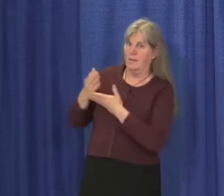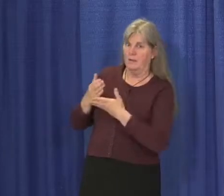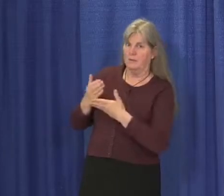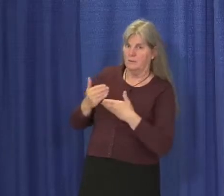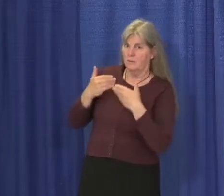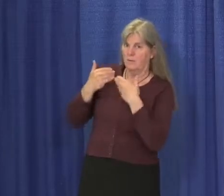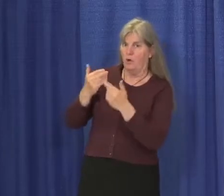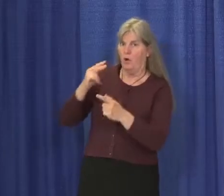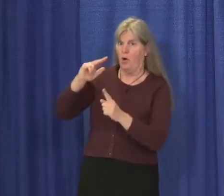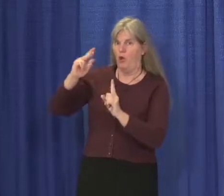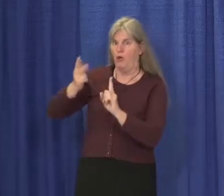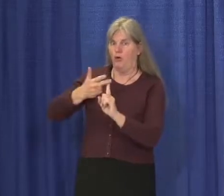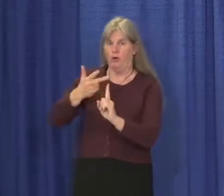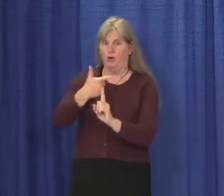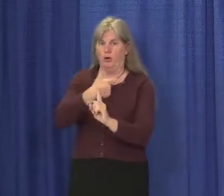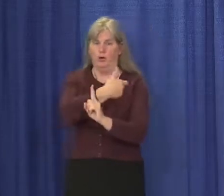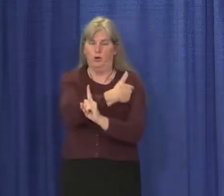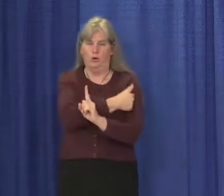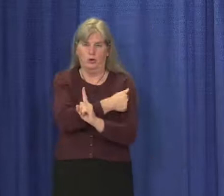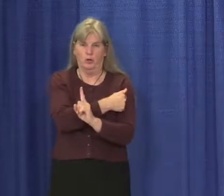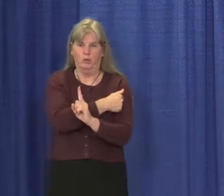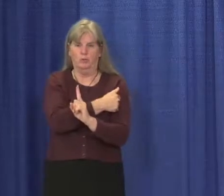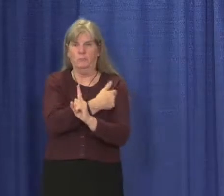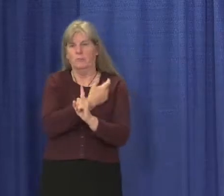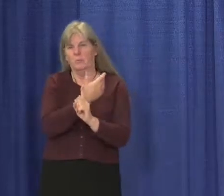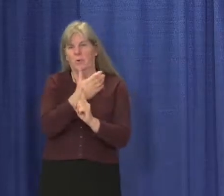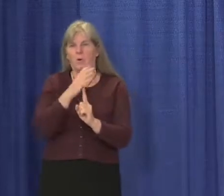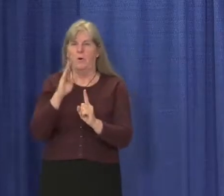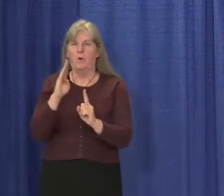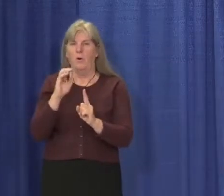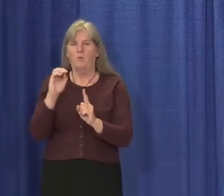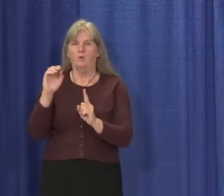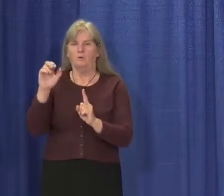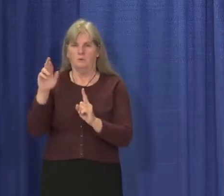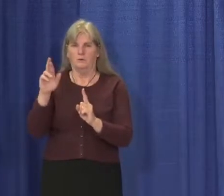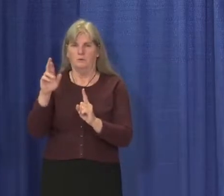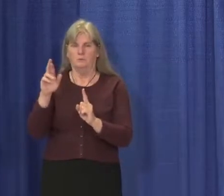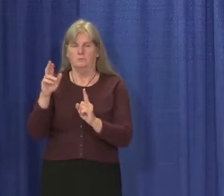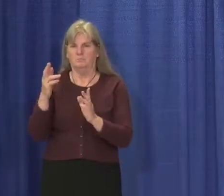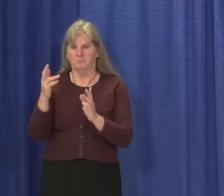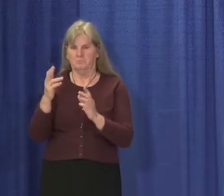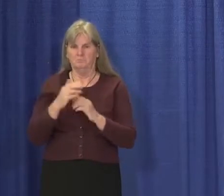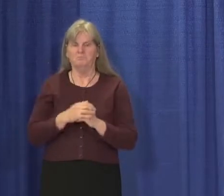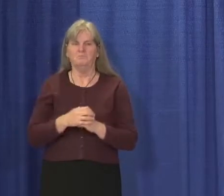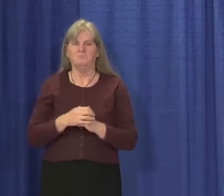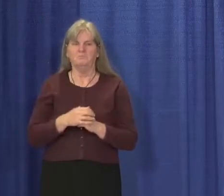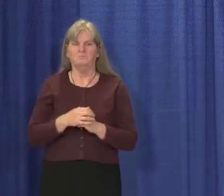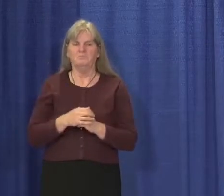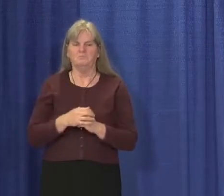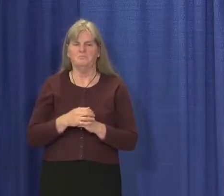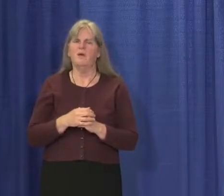For the third -- a third or a booster dose of vaccine.